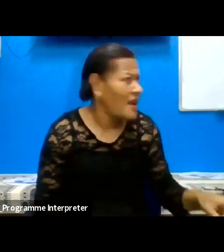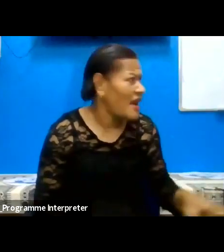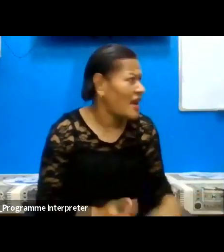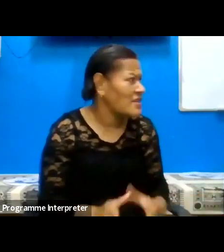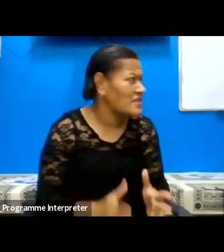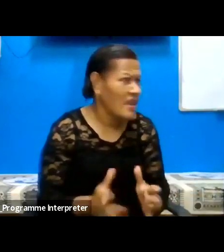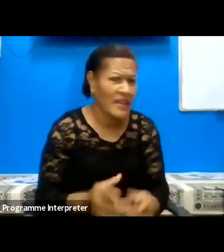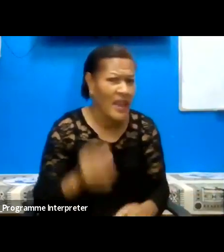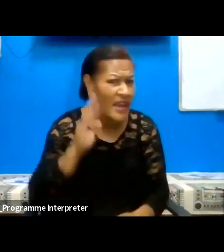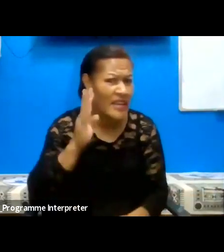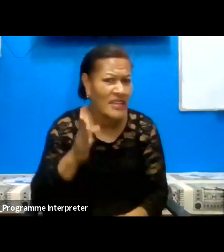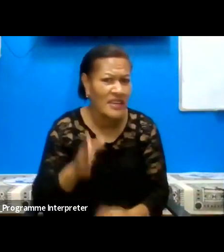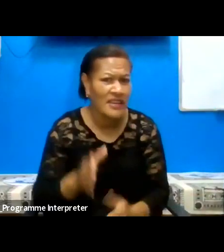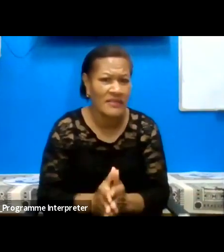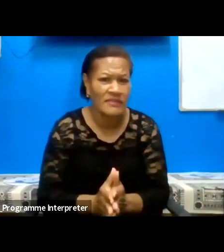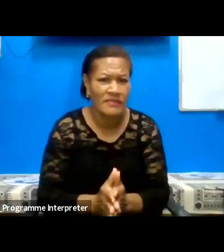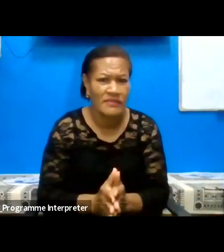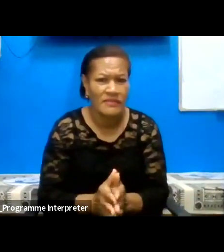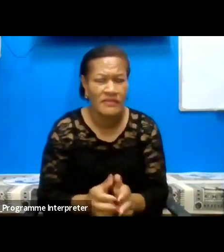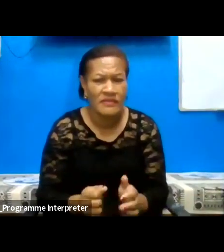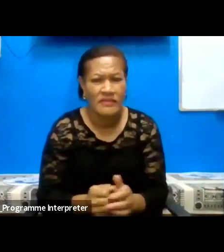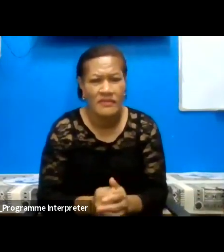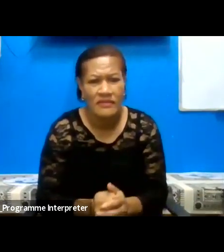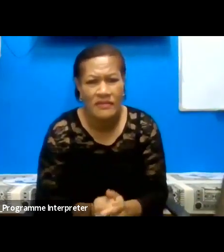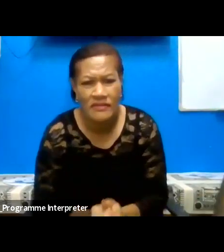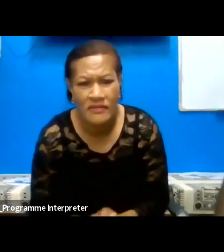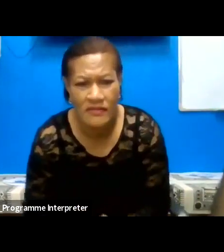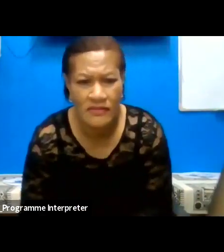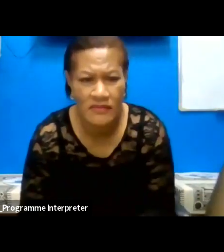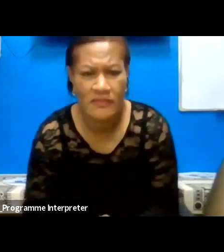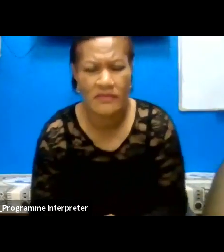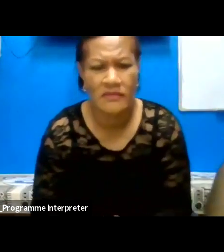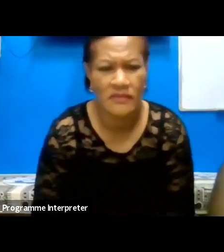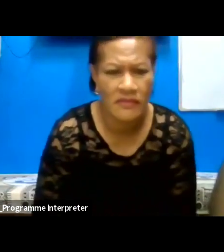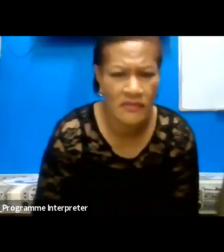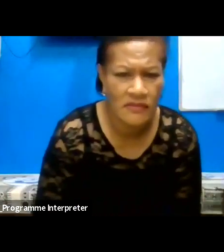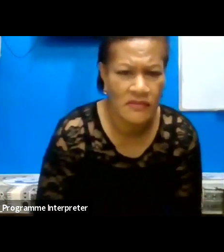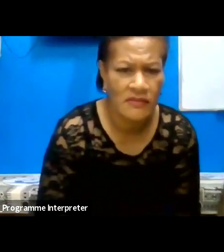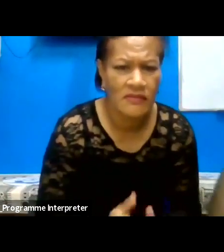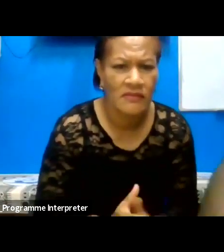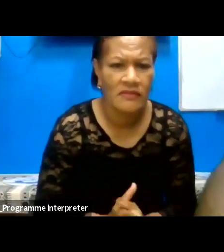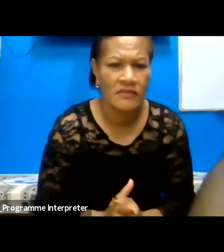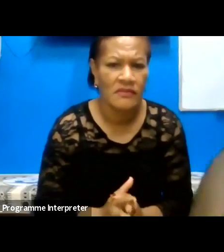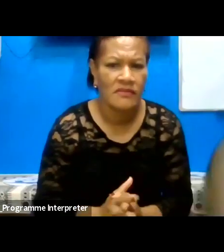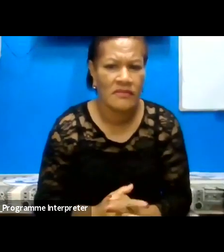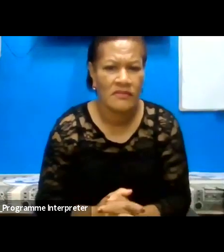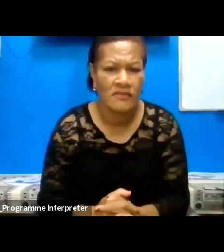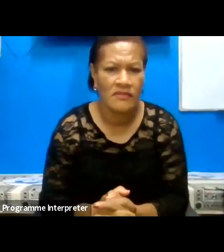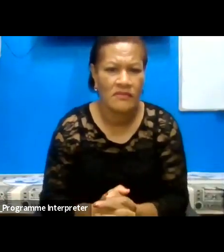filling government forms, I would like, I would like to give